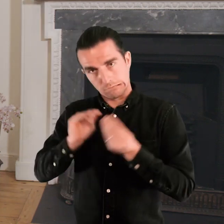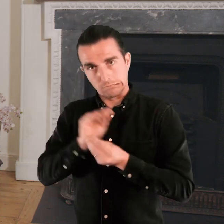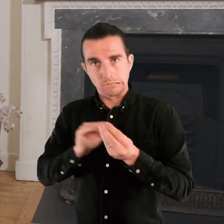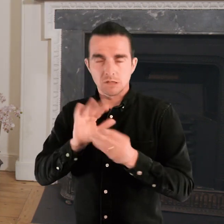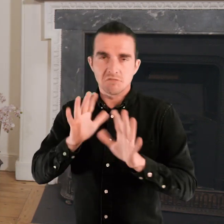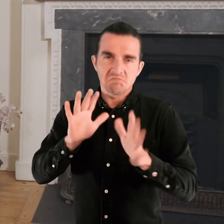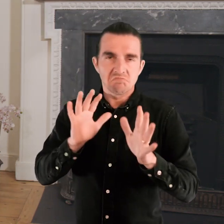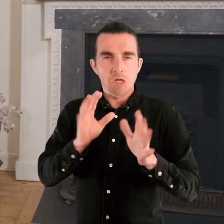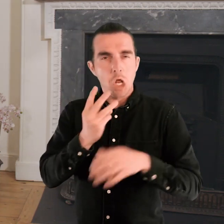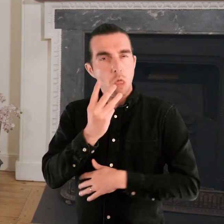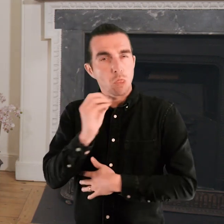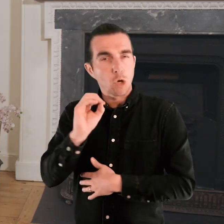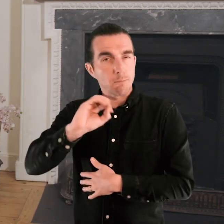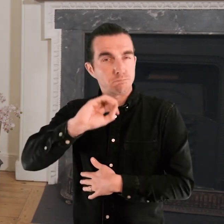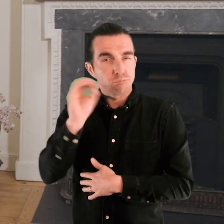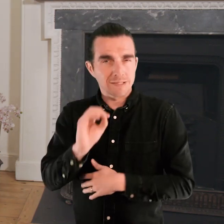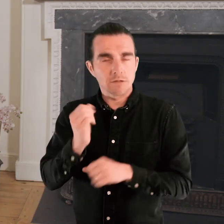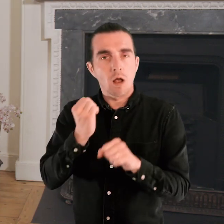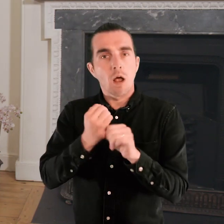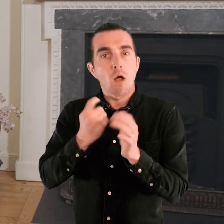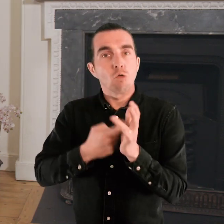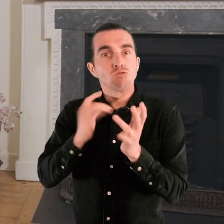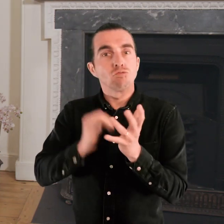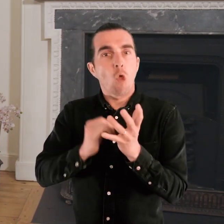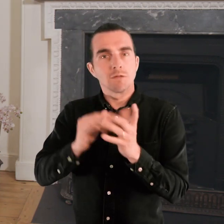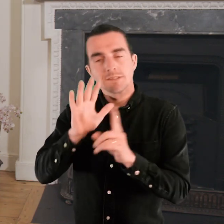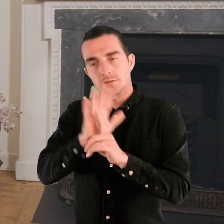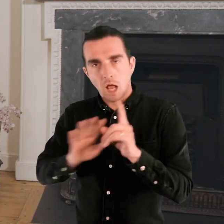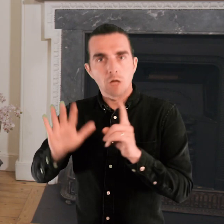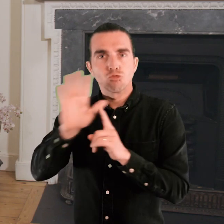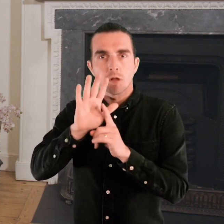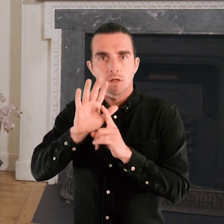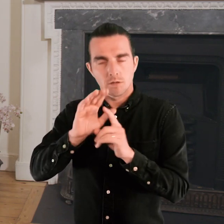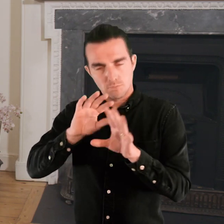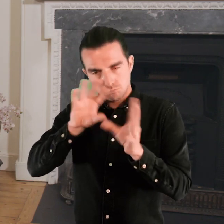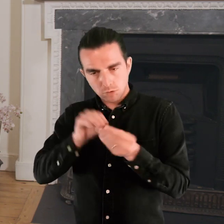it costs around 30% of Gross National Product.